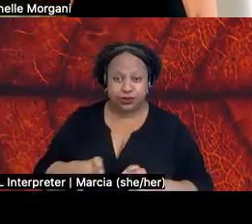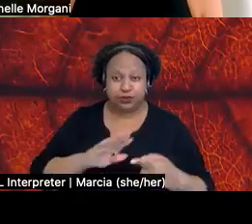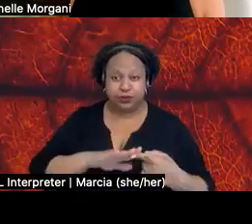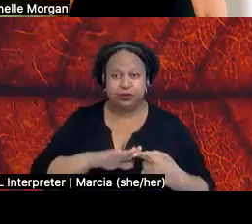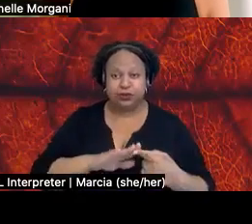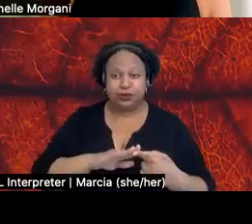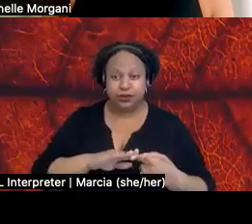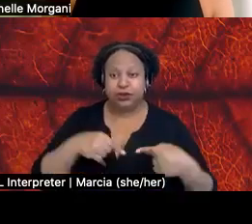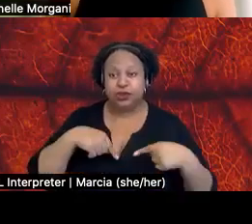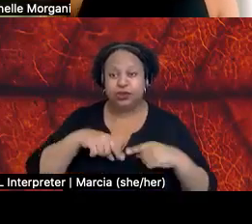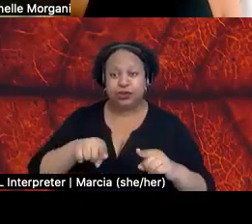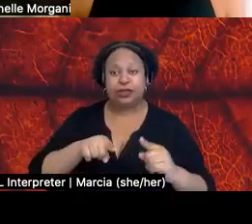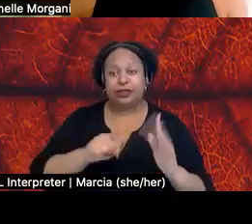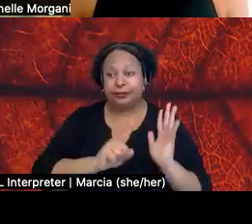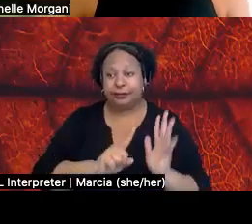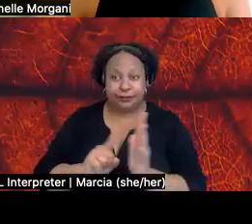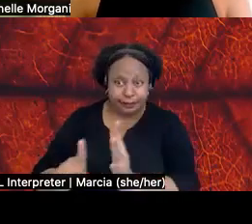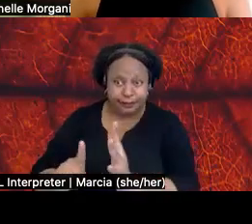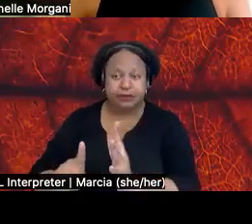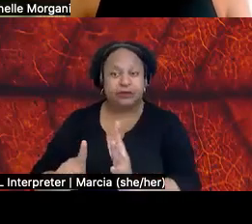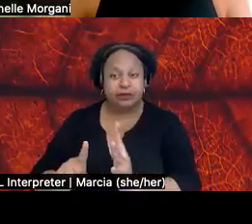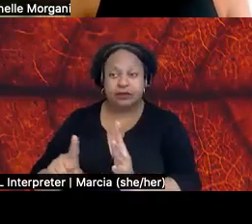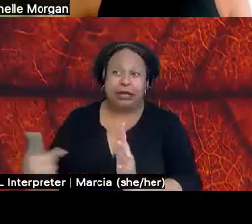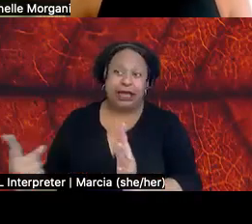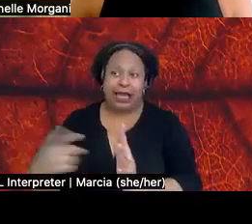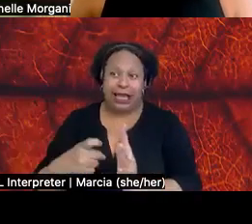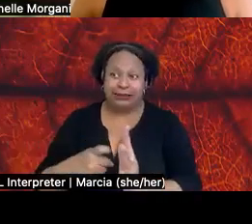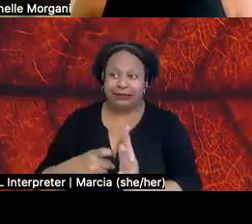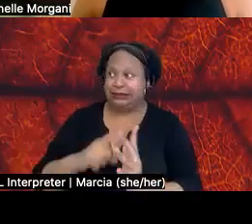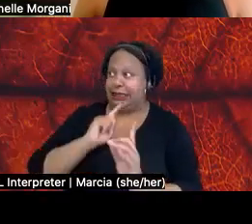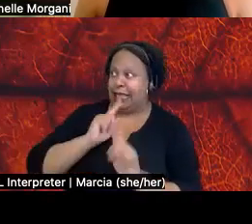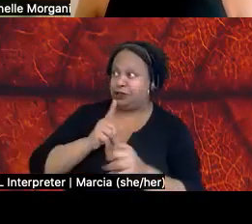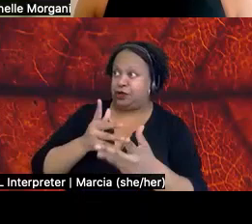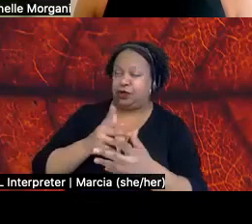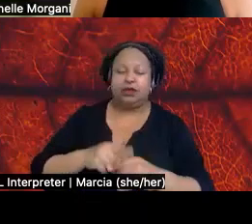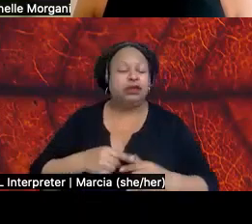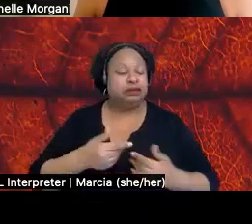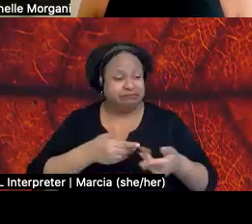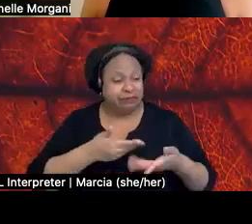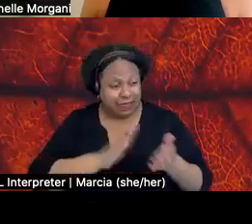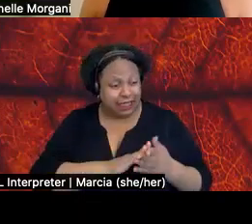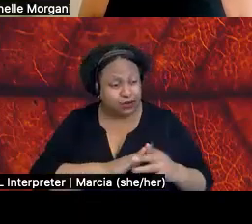So on a scale of 1 to 10, what is your ability to answer questions on the spot in rounds?